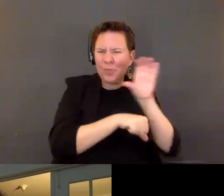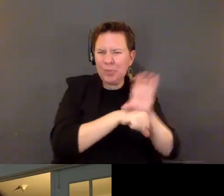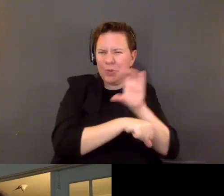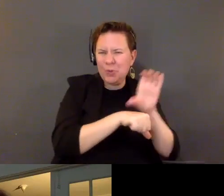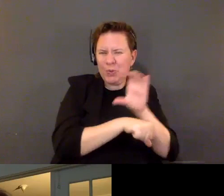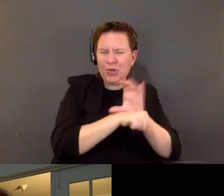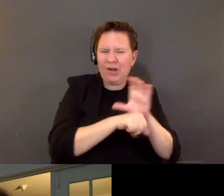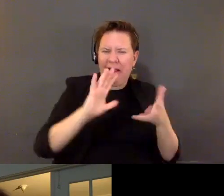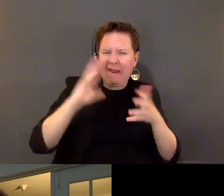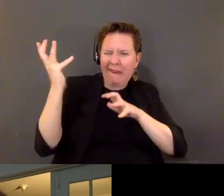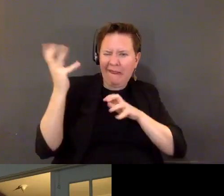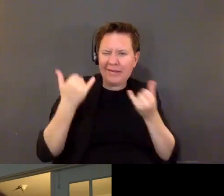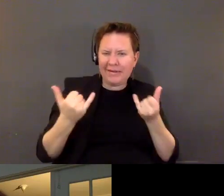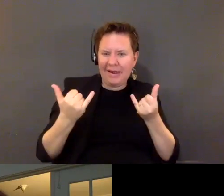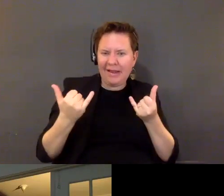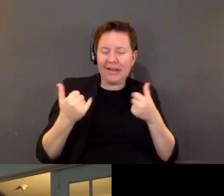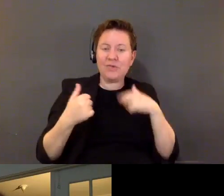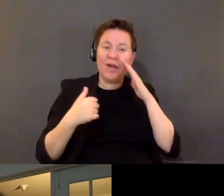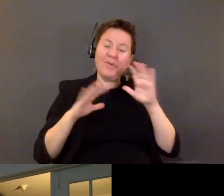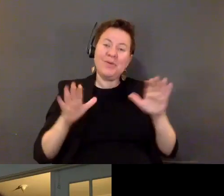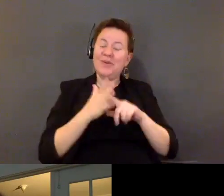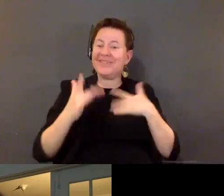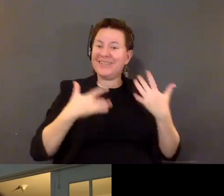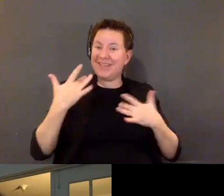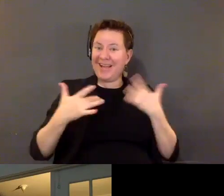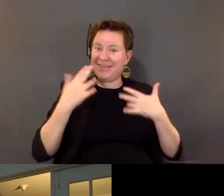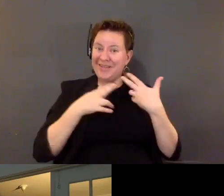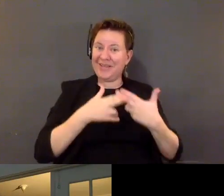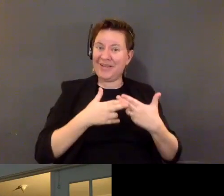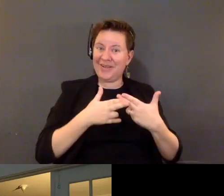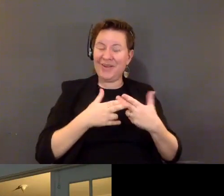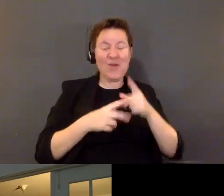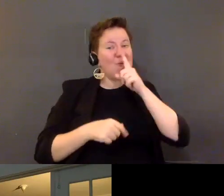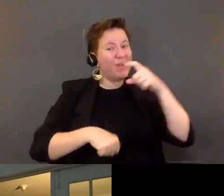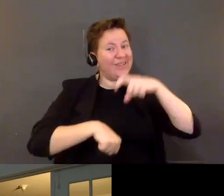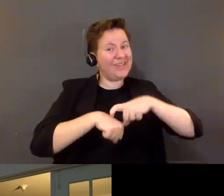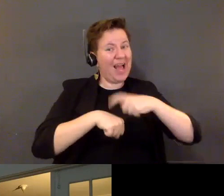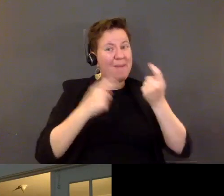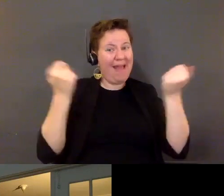so i am going to be doing what is excitingly called real-time editing so i will try and keep